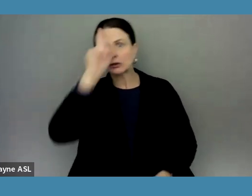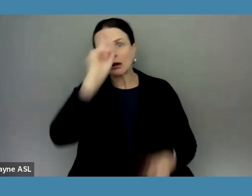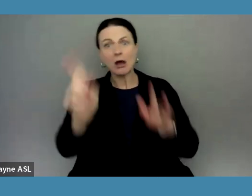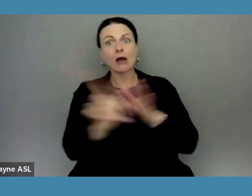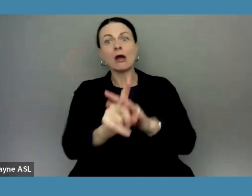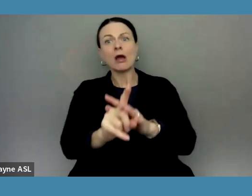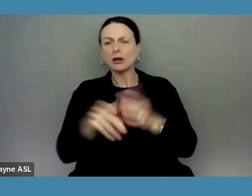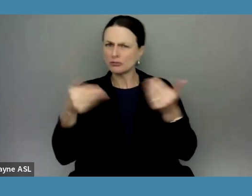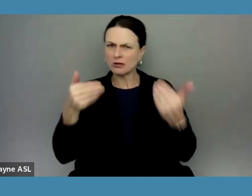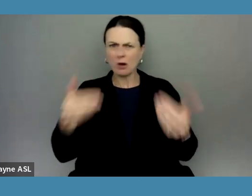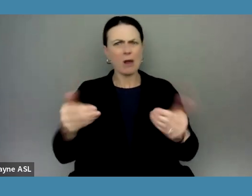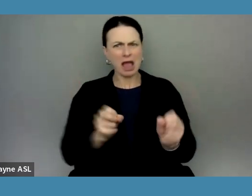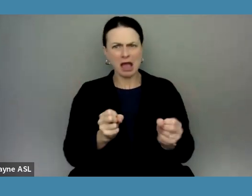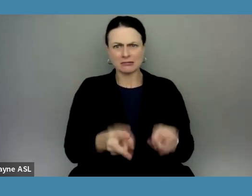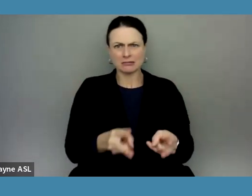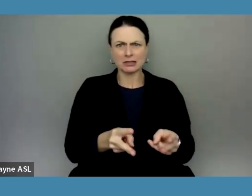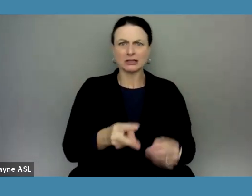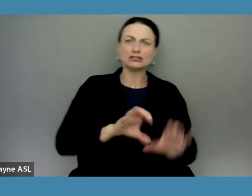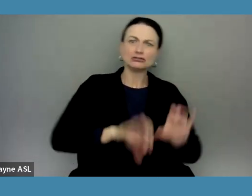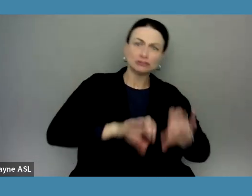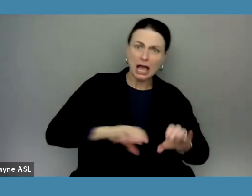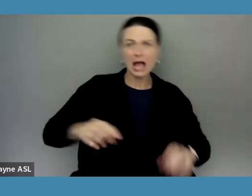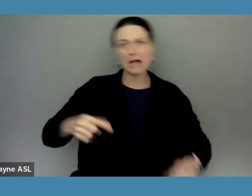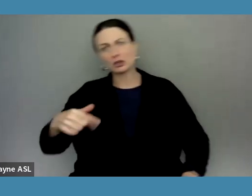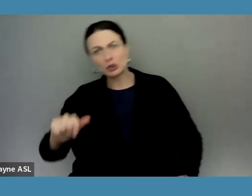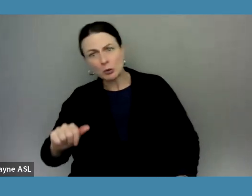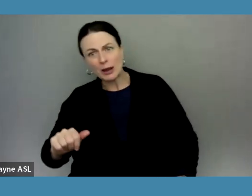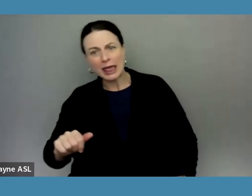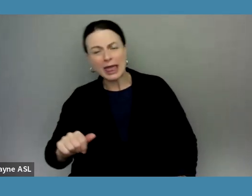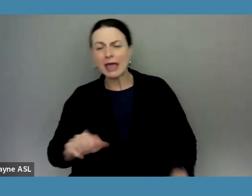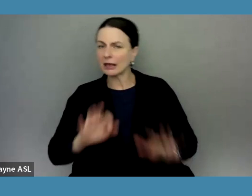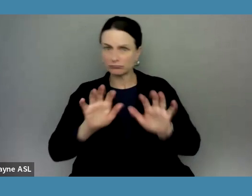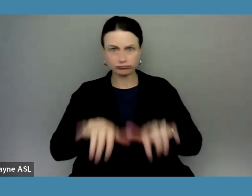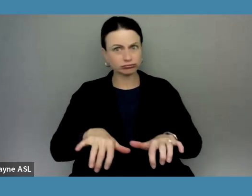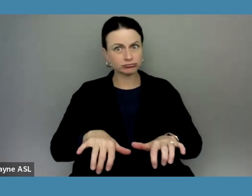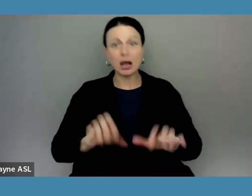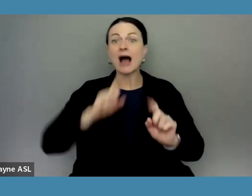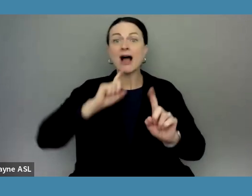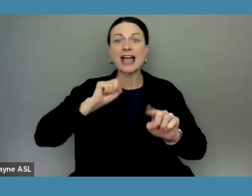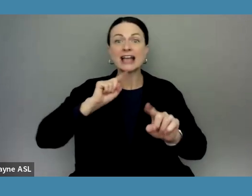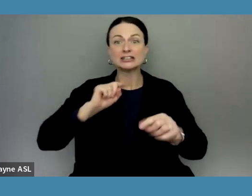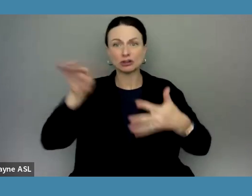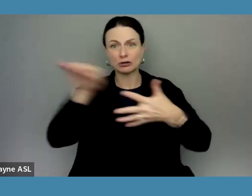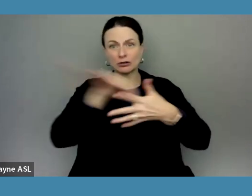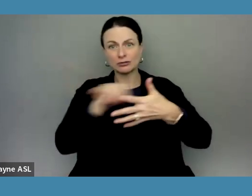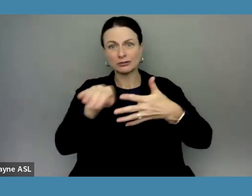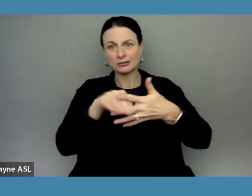or put those in the Q&A so that I can answer those contemporaneously with what I'm talking about.